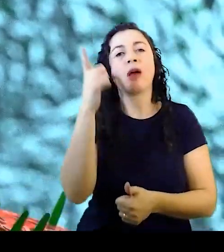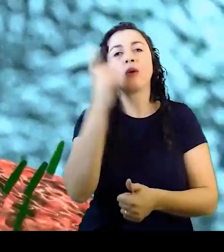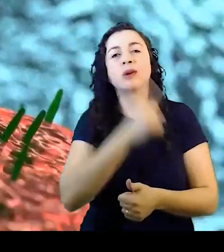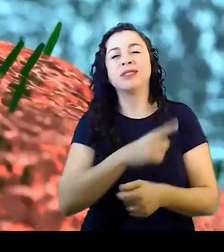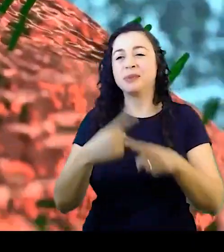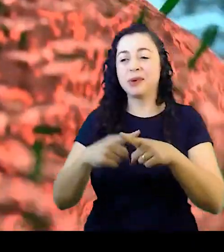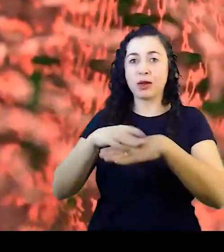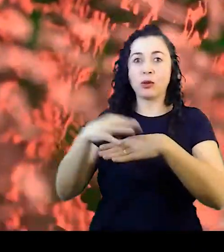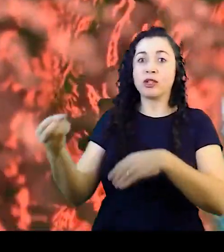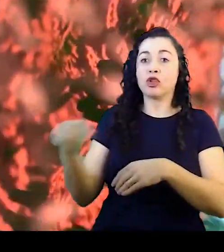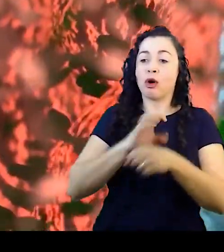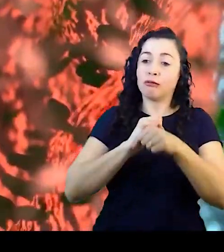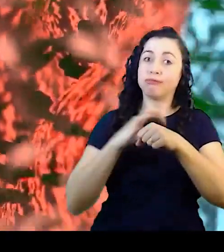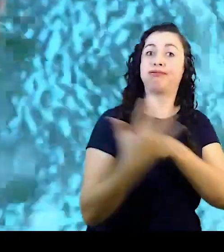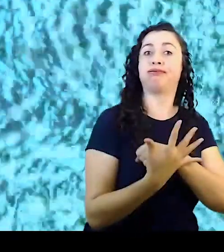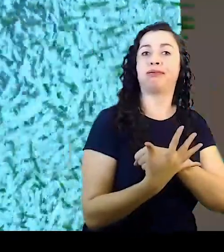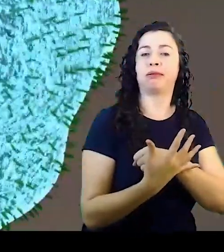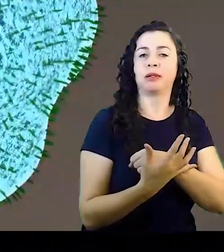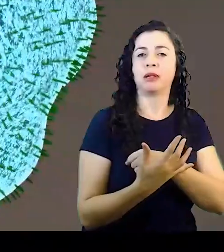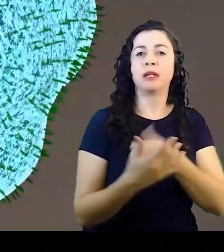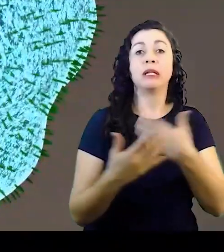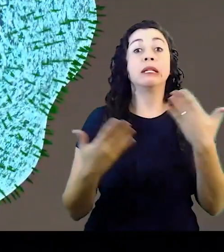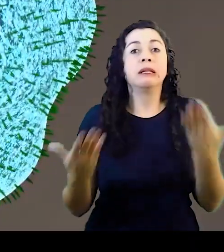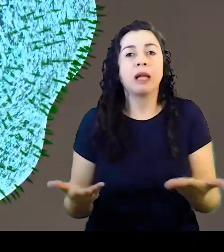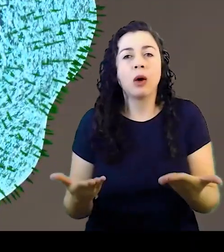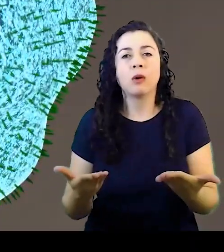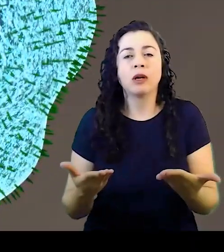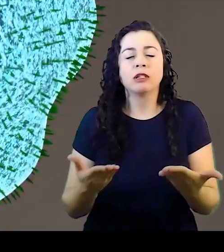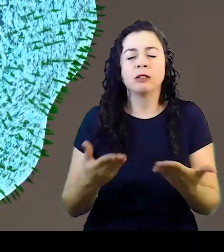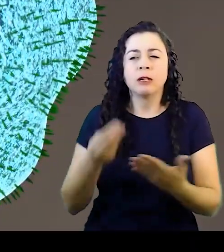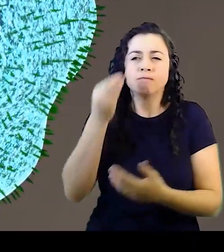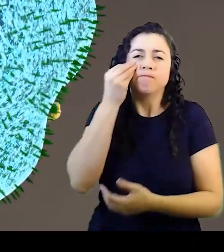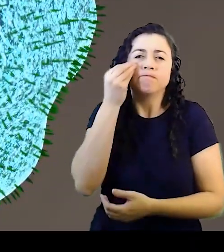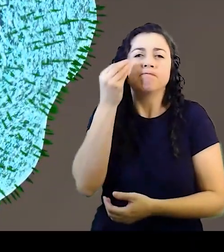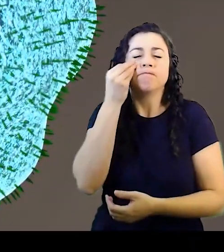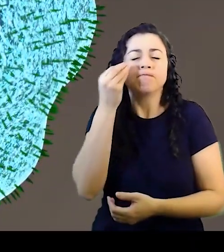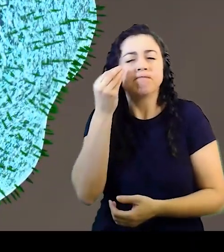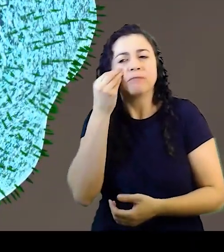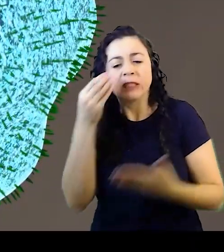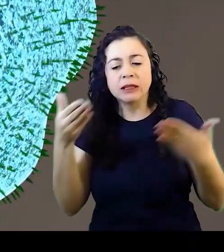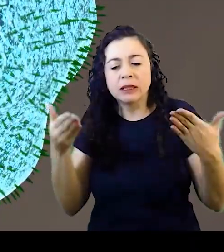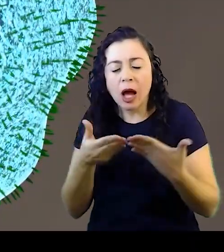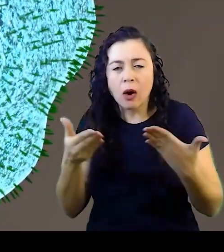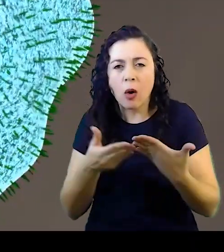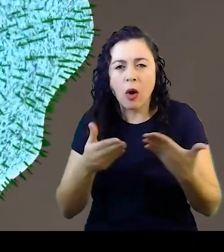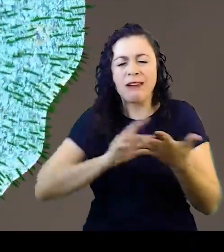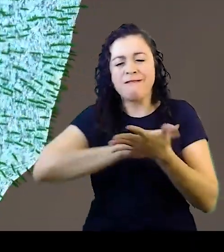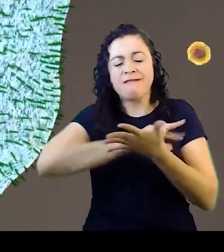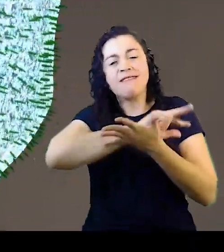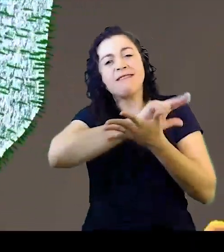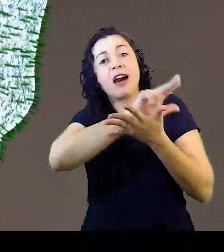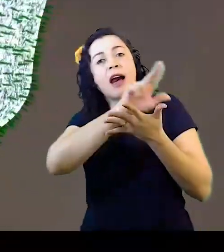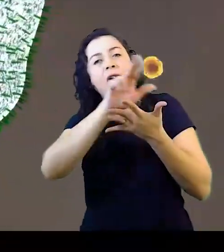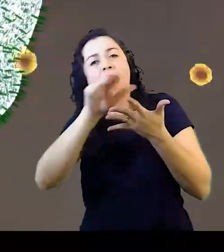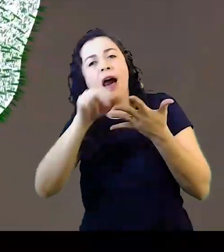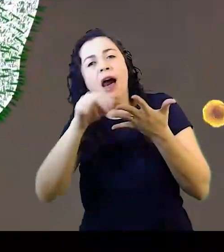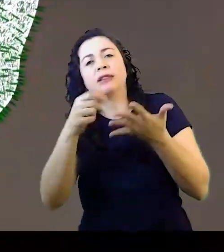So what we have been doing, testing countless approved drugs,